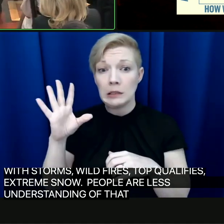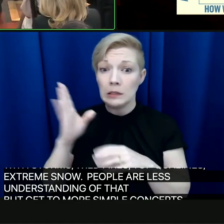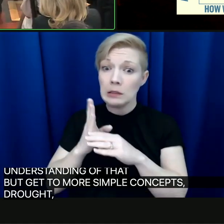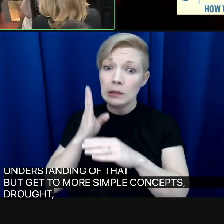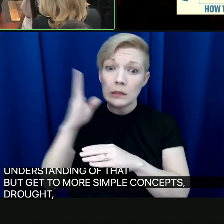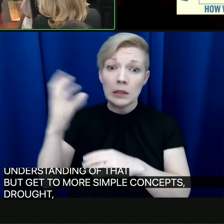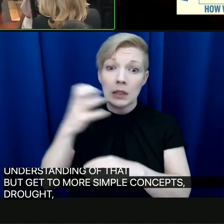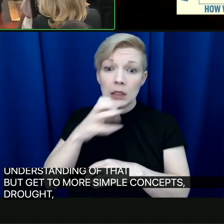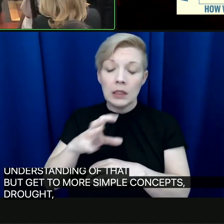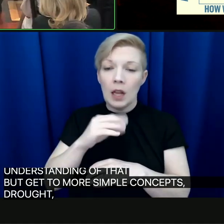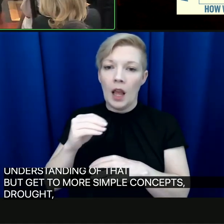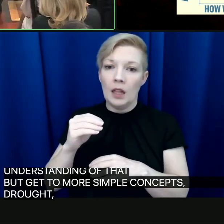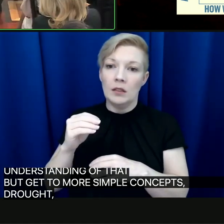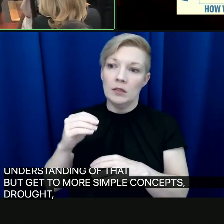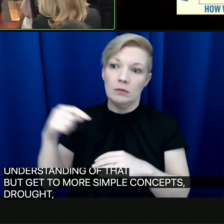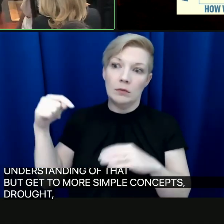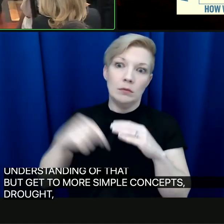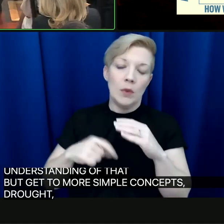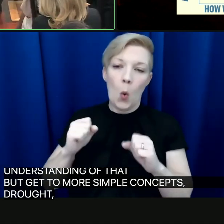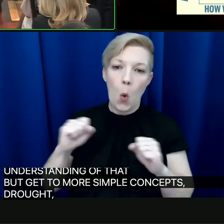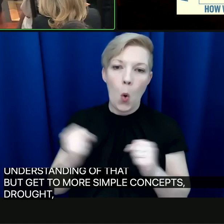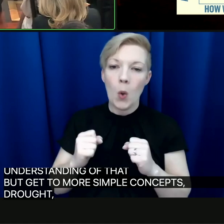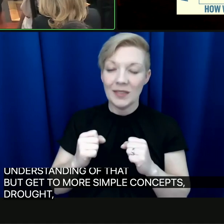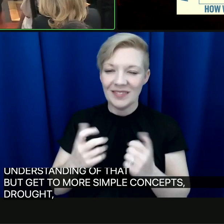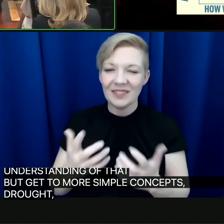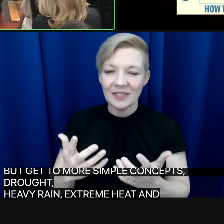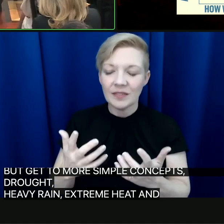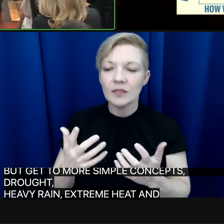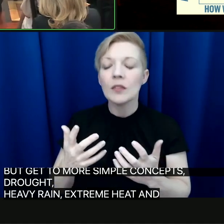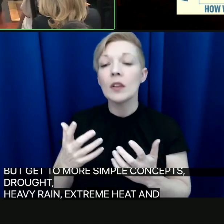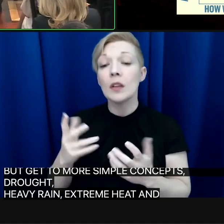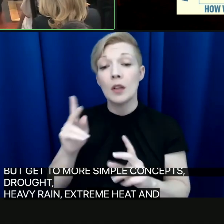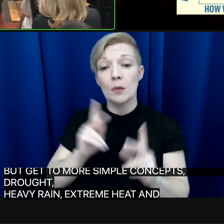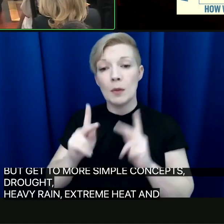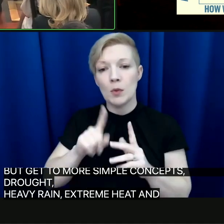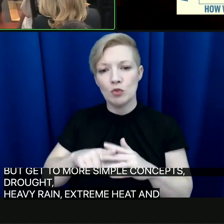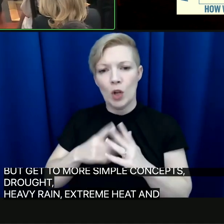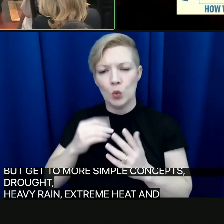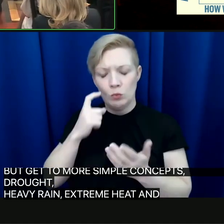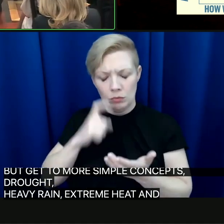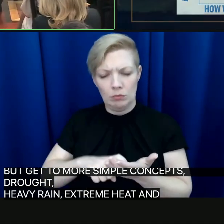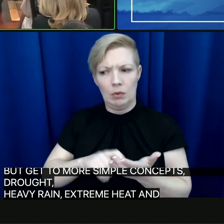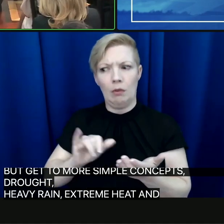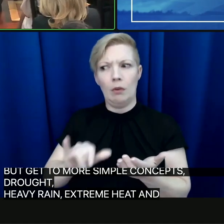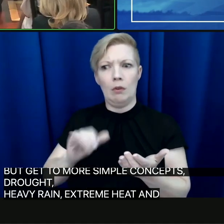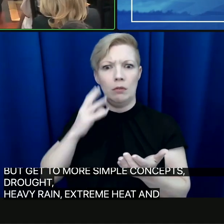people kind of make those connections. So it's our job to to help people understand that.